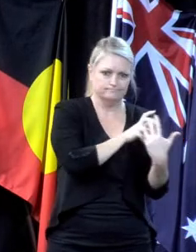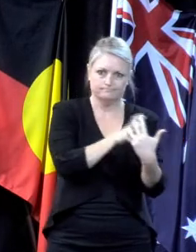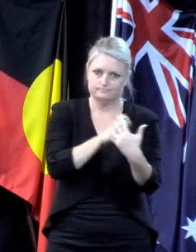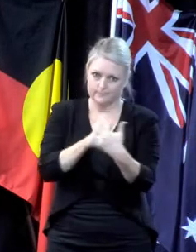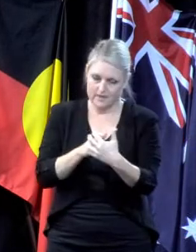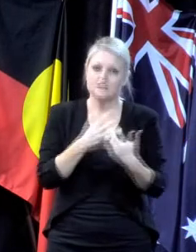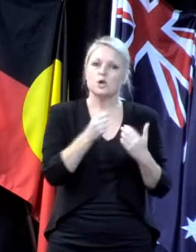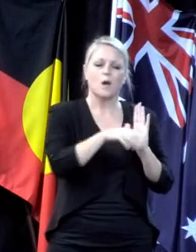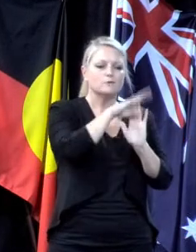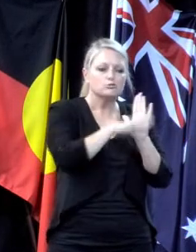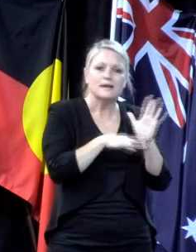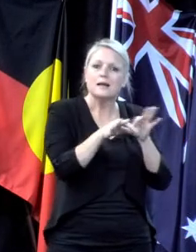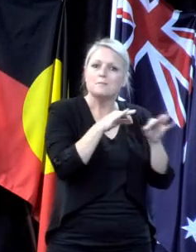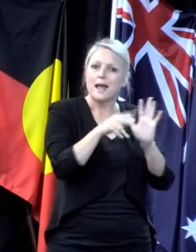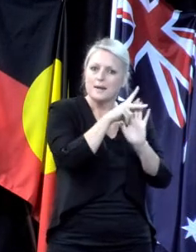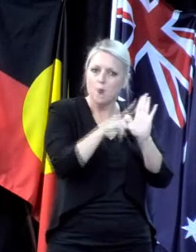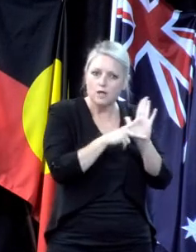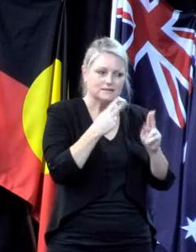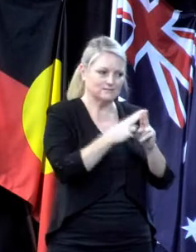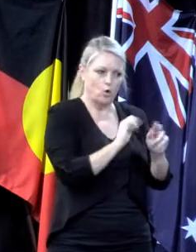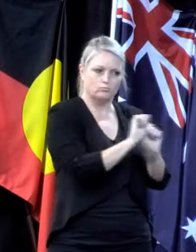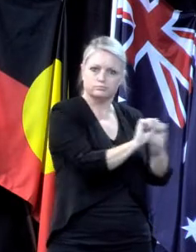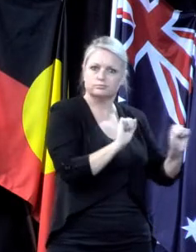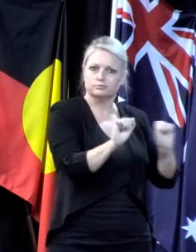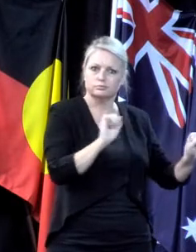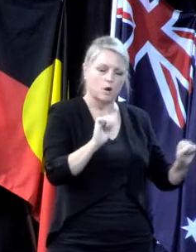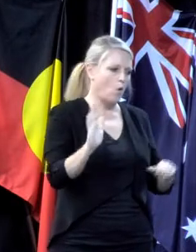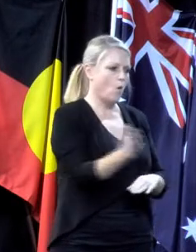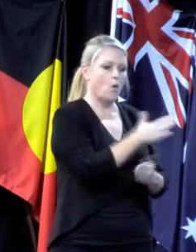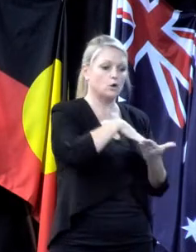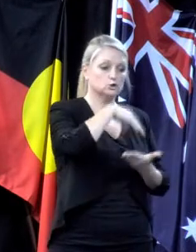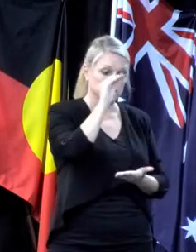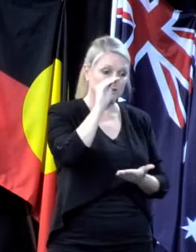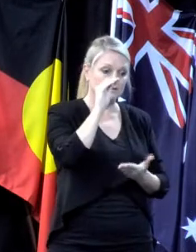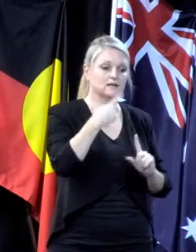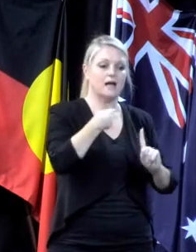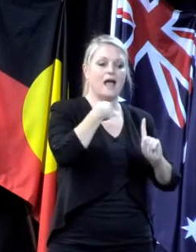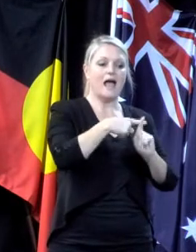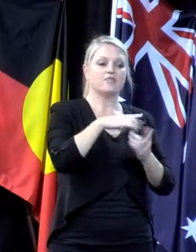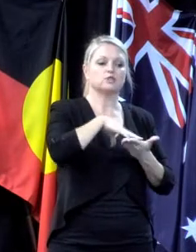and the student wellbeing framework. All of which have their own acronyms."